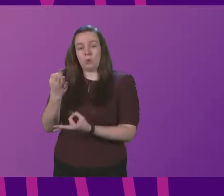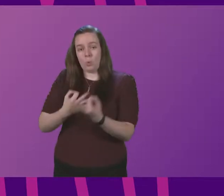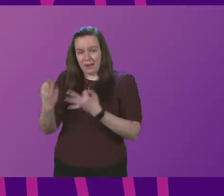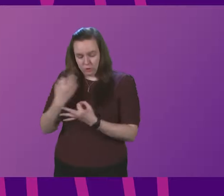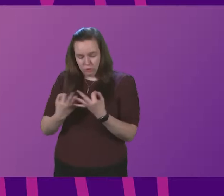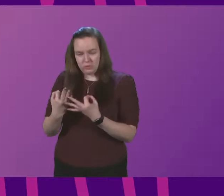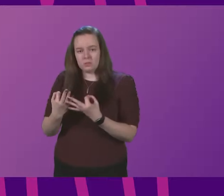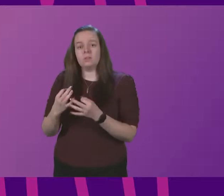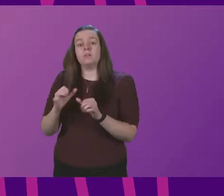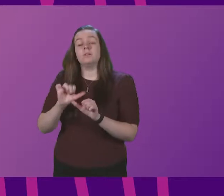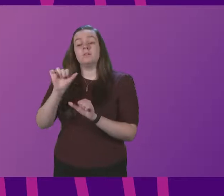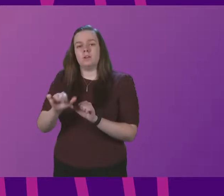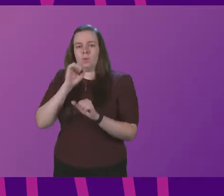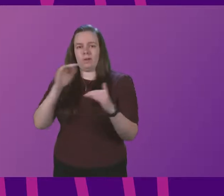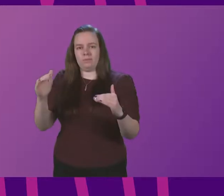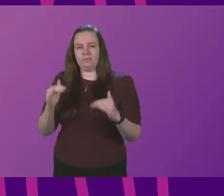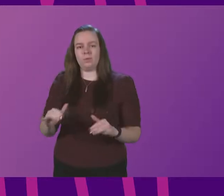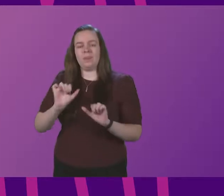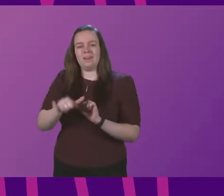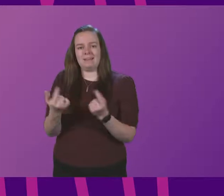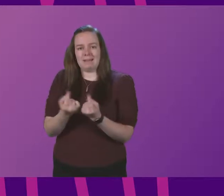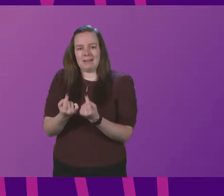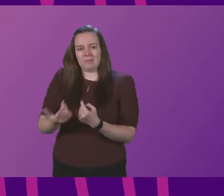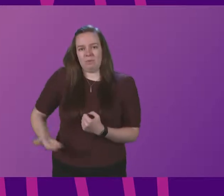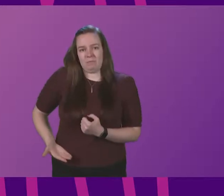after which we will move to the next item of business. It would be helpful